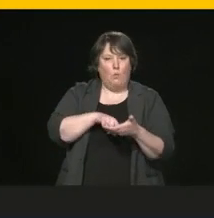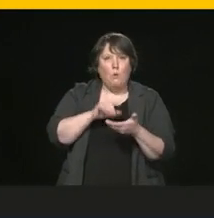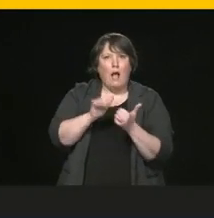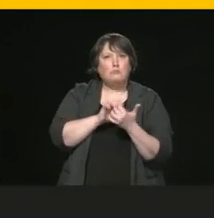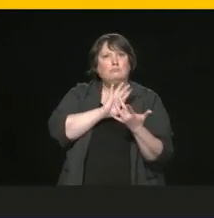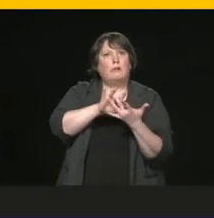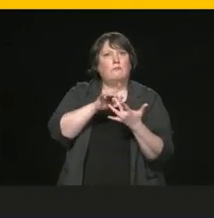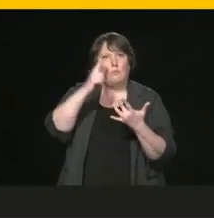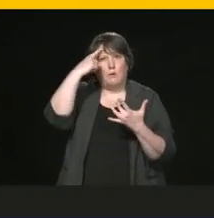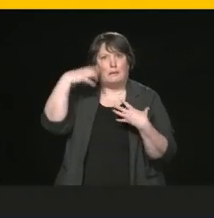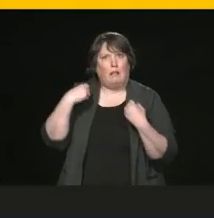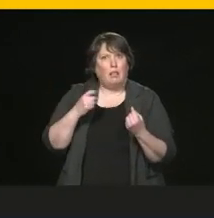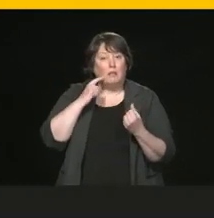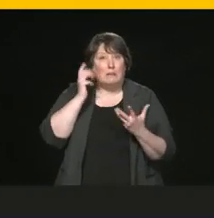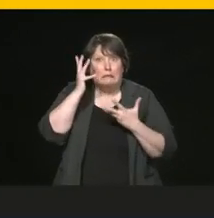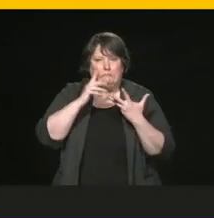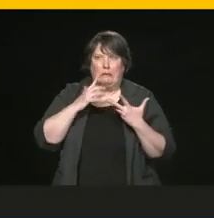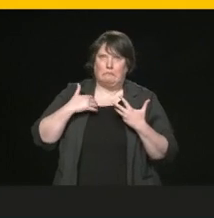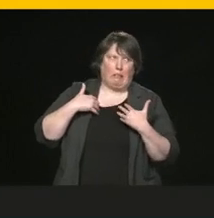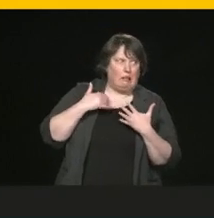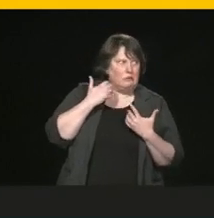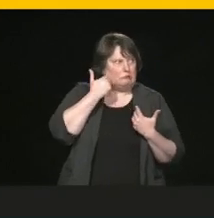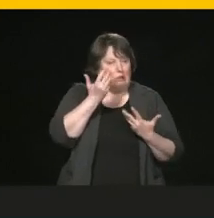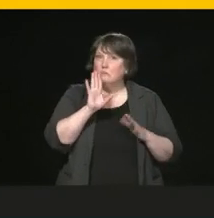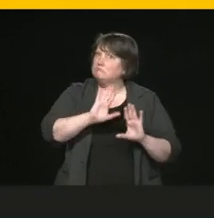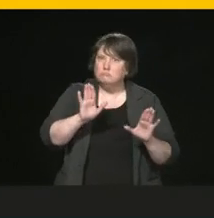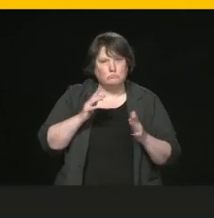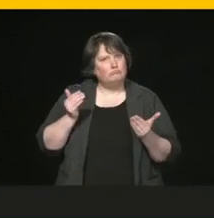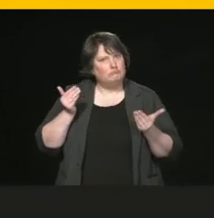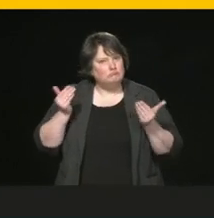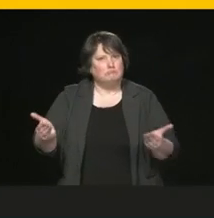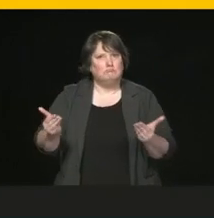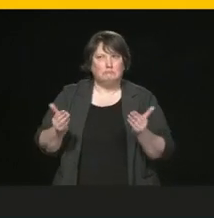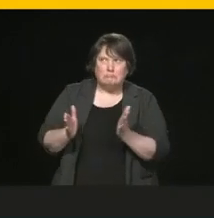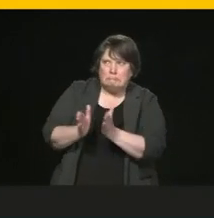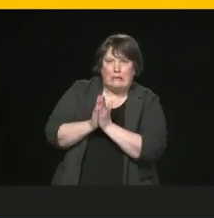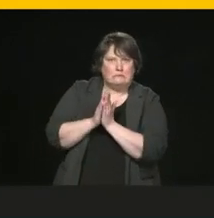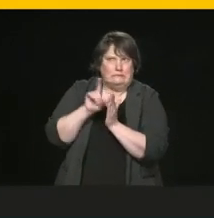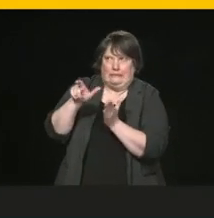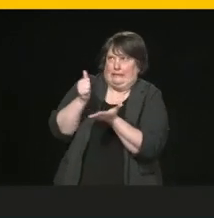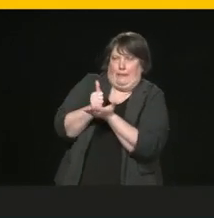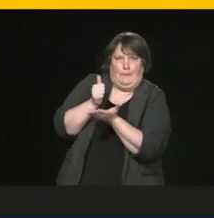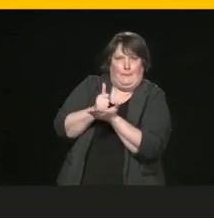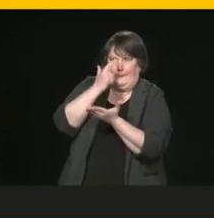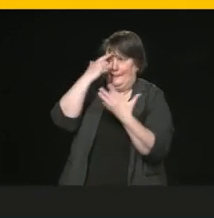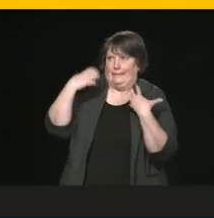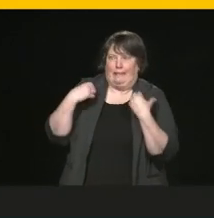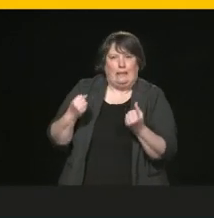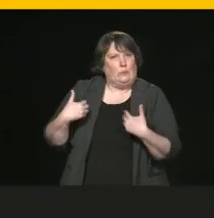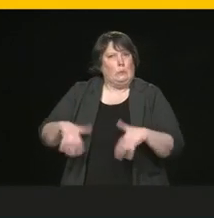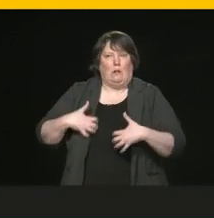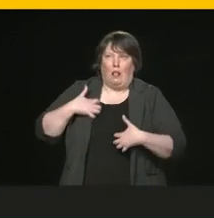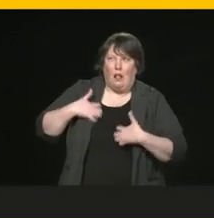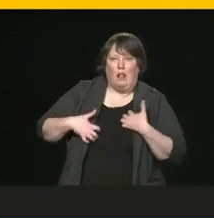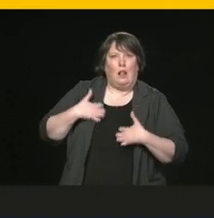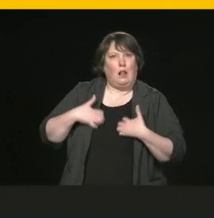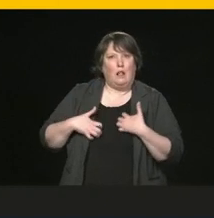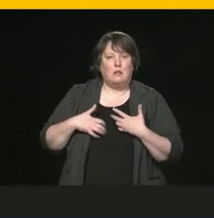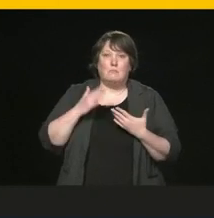THE APPLICATION CANADA COVID-19 TO TALK TO SOMEONE. THERE IS NO REASON TO FEEL EMBARRASSED ABOUT THAT. THE IMPORTANT THING IS TO GET THE HELP YOU NEED.